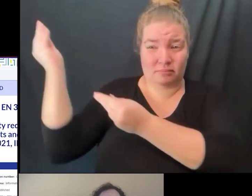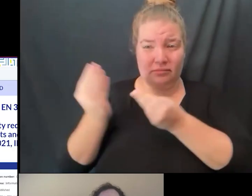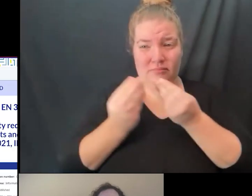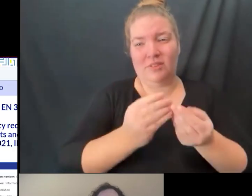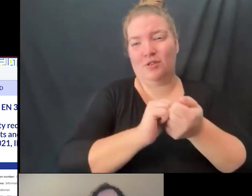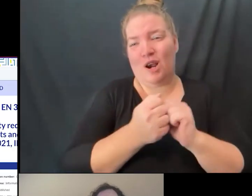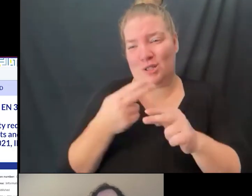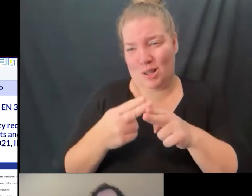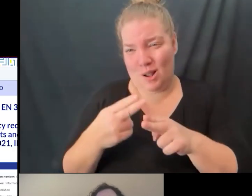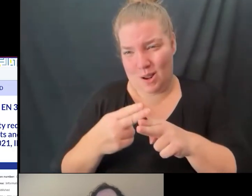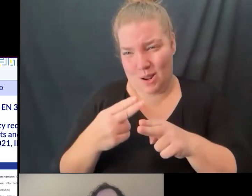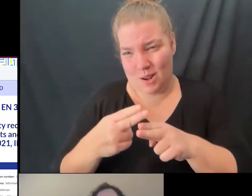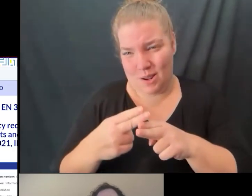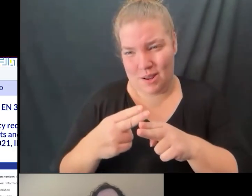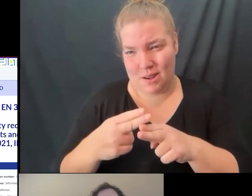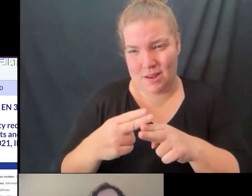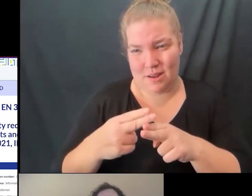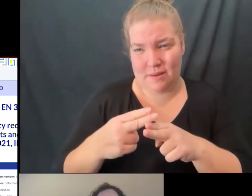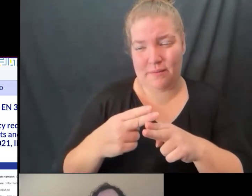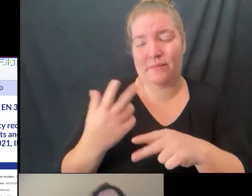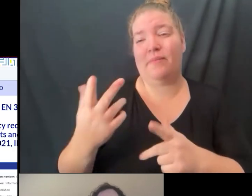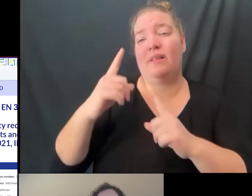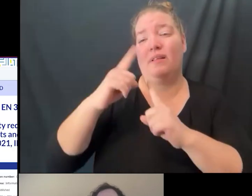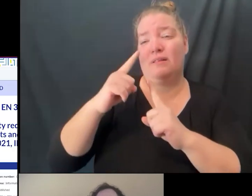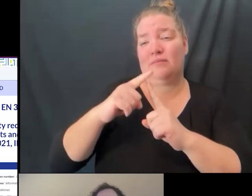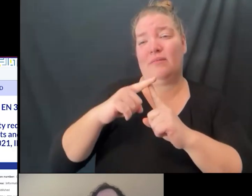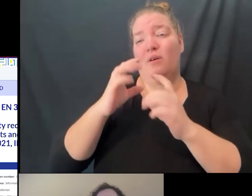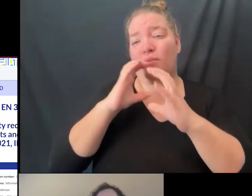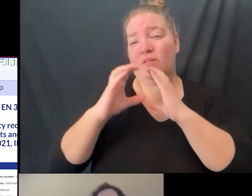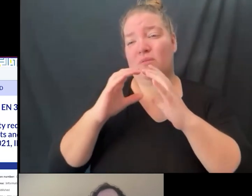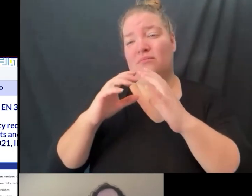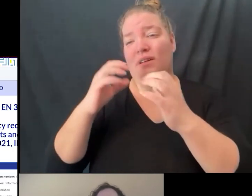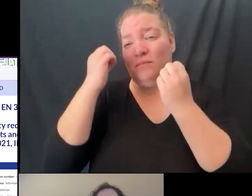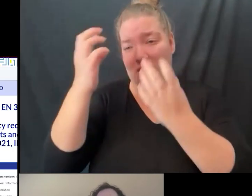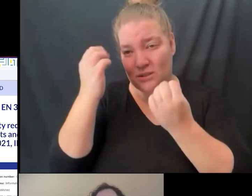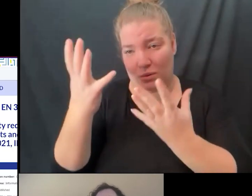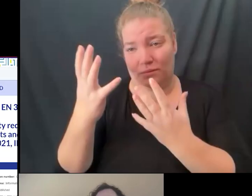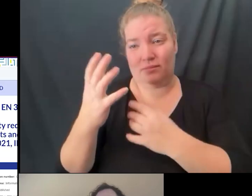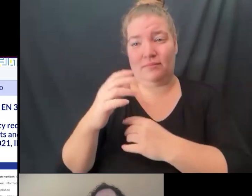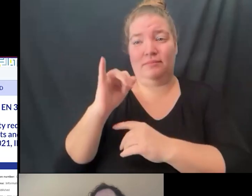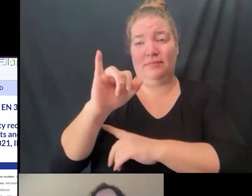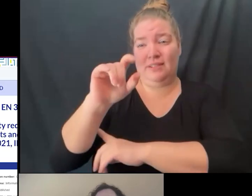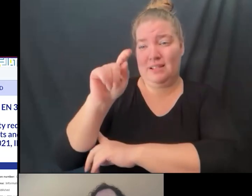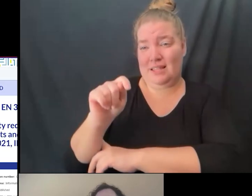in the legislation, in Canadian federal regulations, it's known as the ICT Standard.